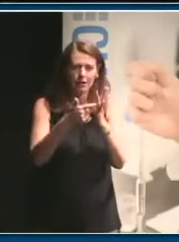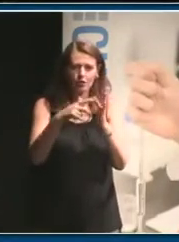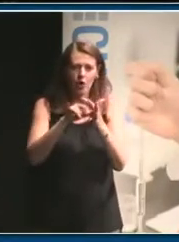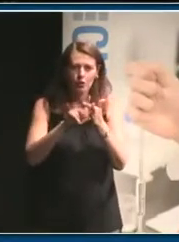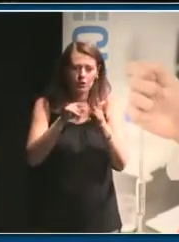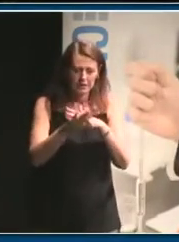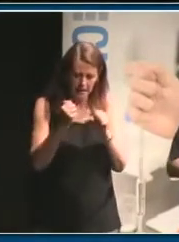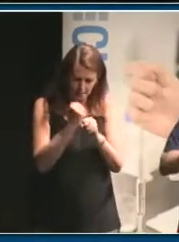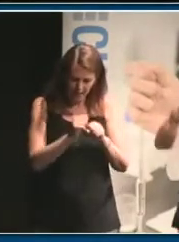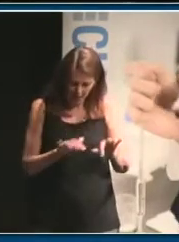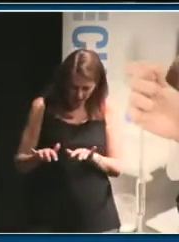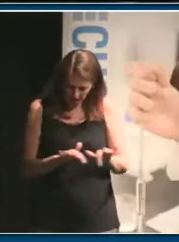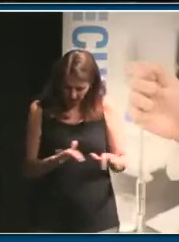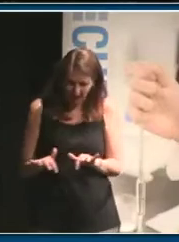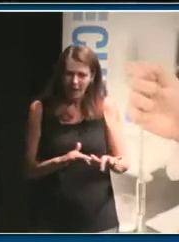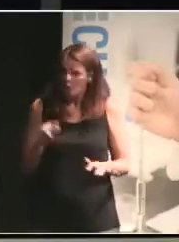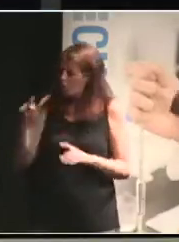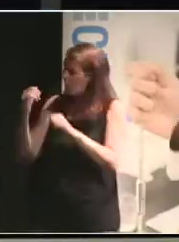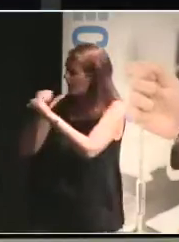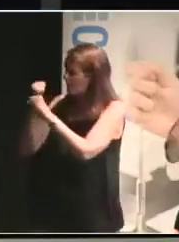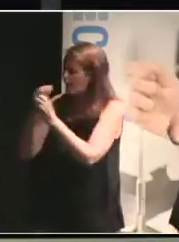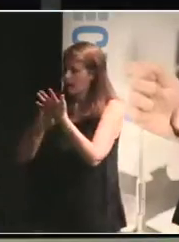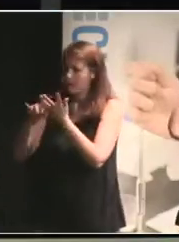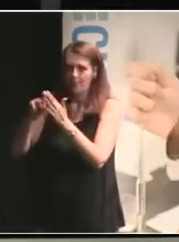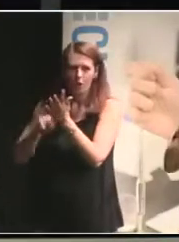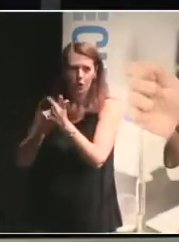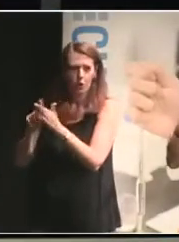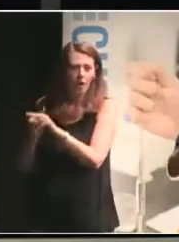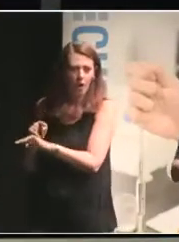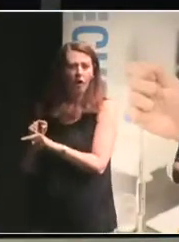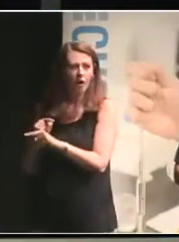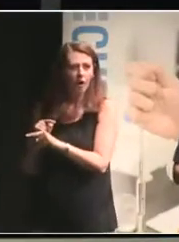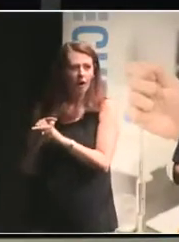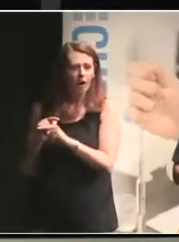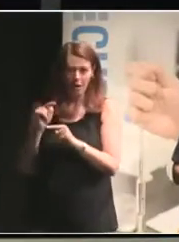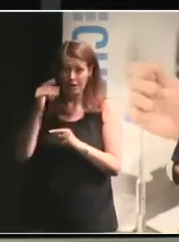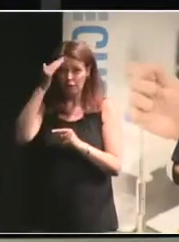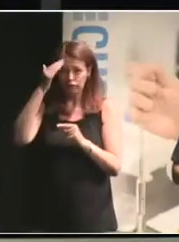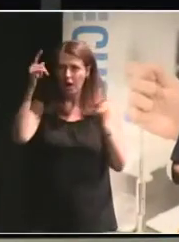on a keyboard or designing a molecule. I bet you the same neurological activity happens